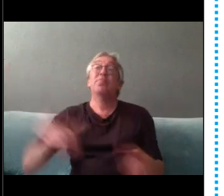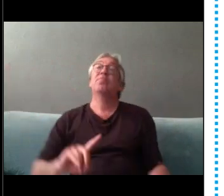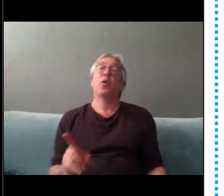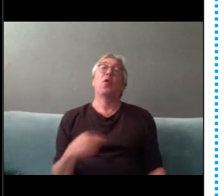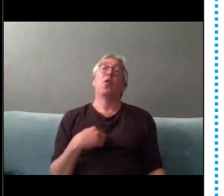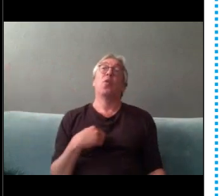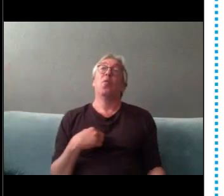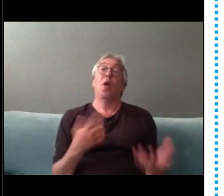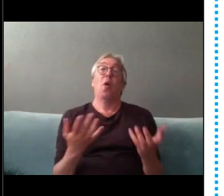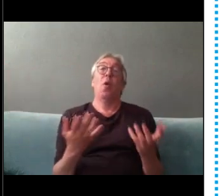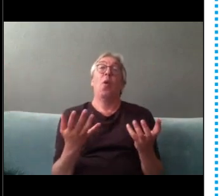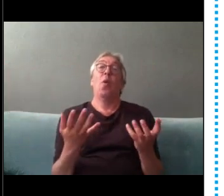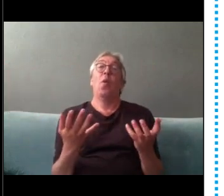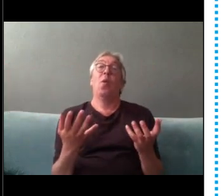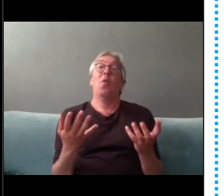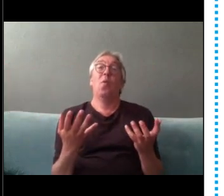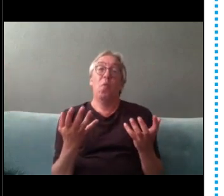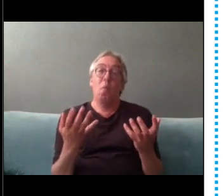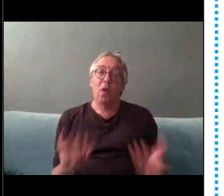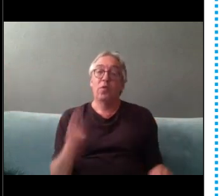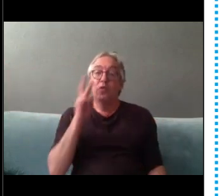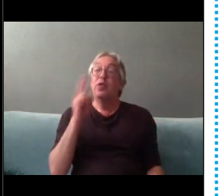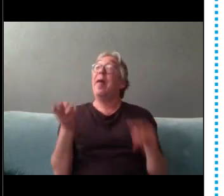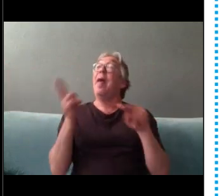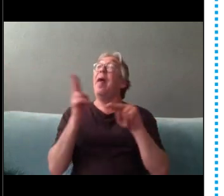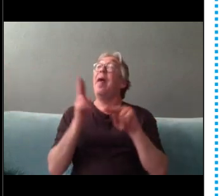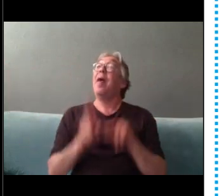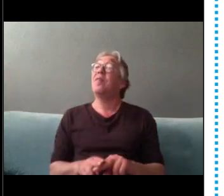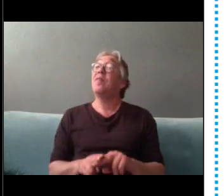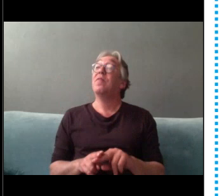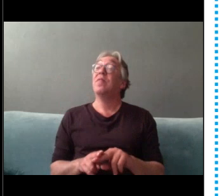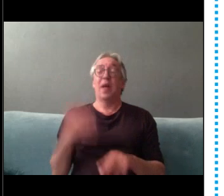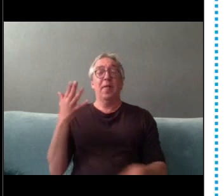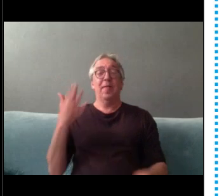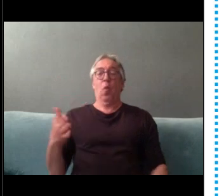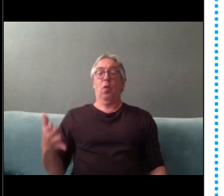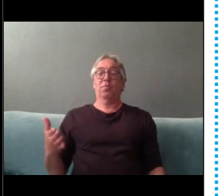Assistance has be resumed if it has been suspended directly